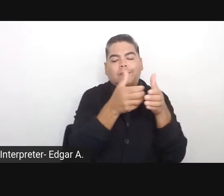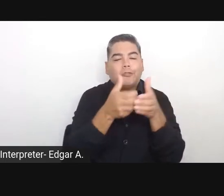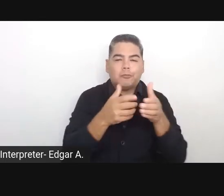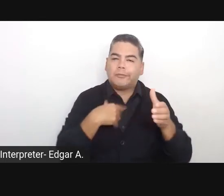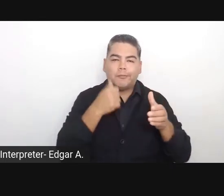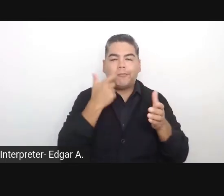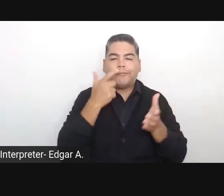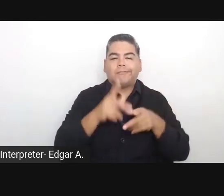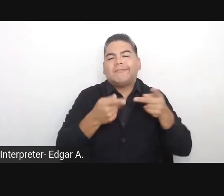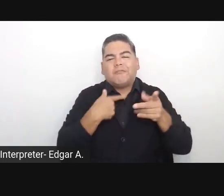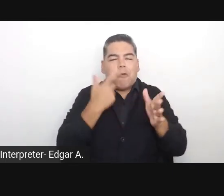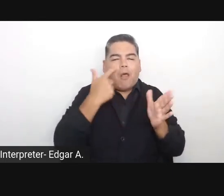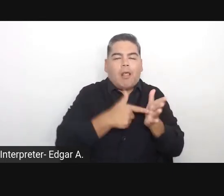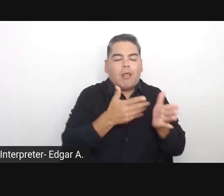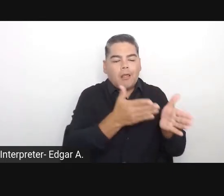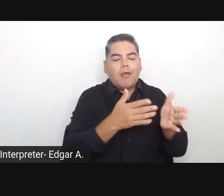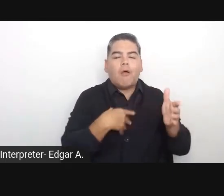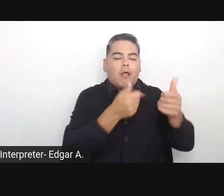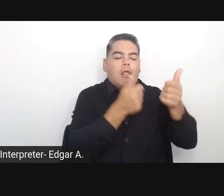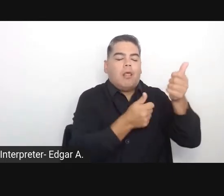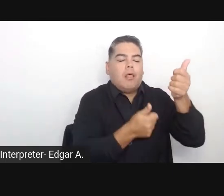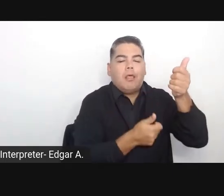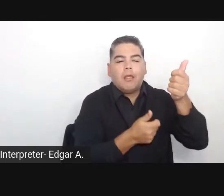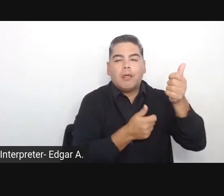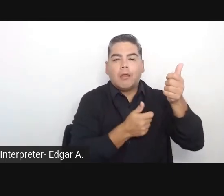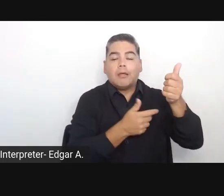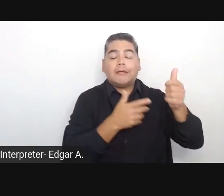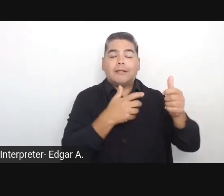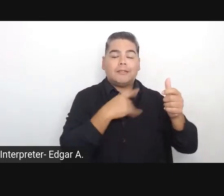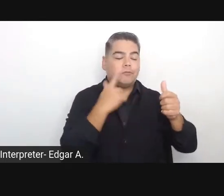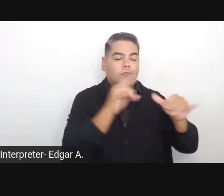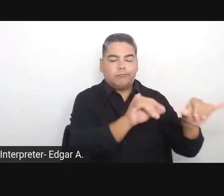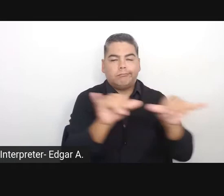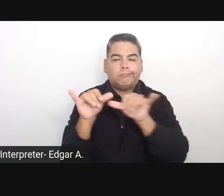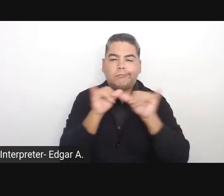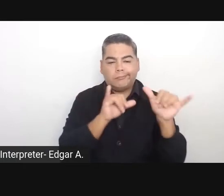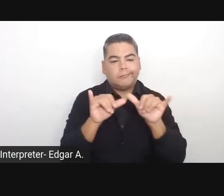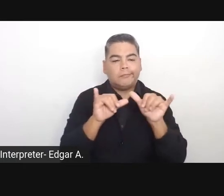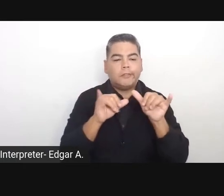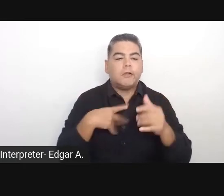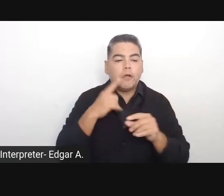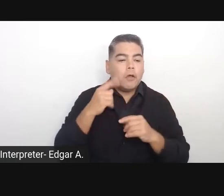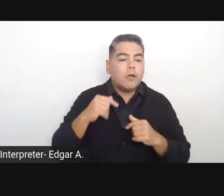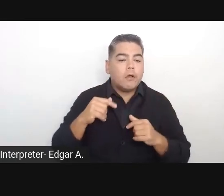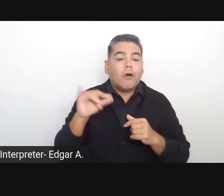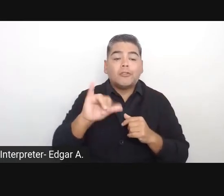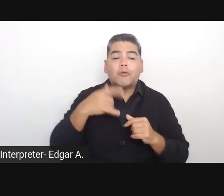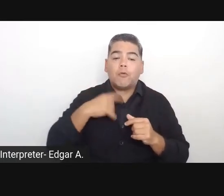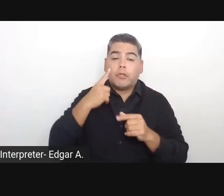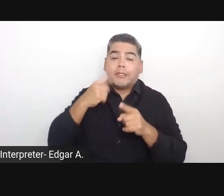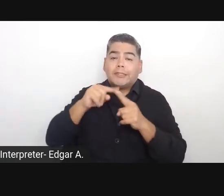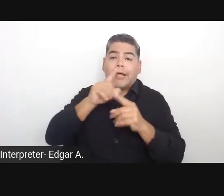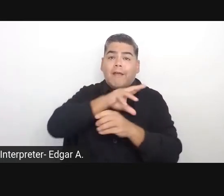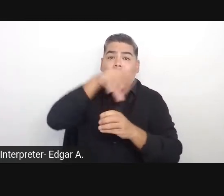Morgan is usually out hiking in the beautiful Pacific Northwest or reading. Welcome both of you. Thank you.